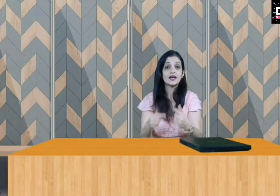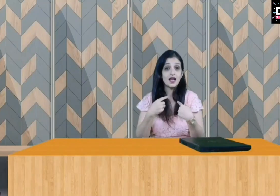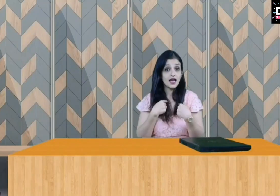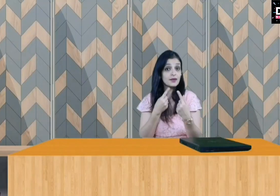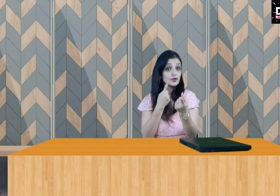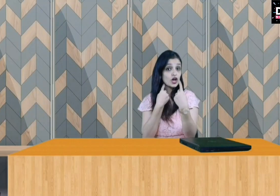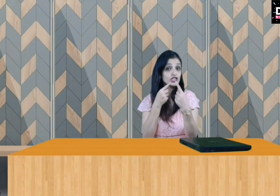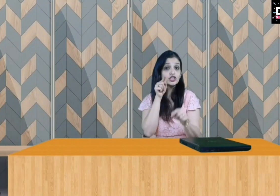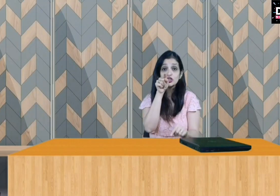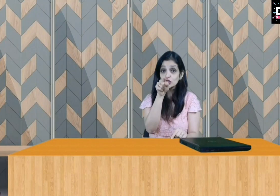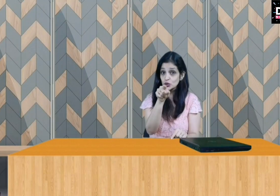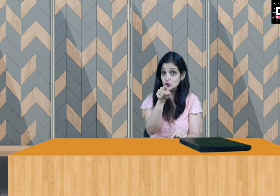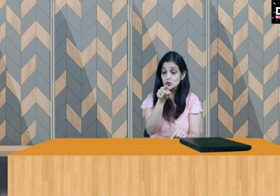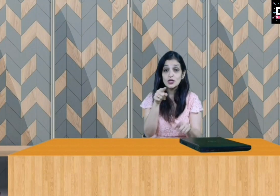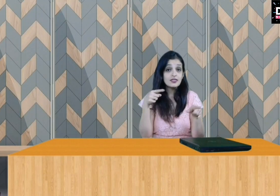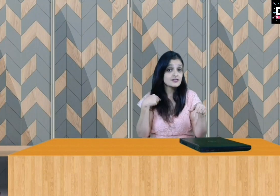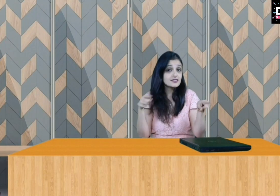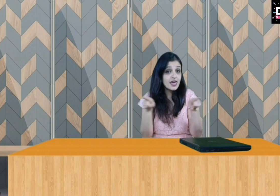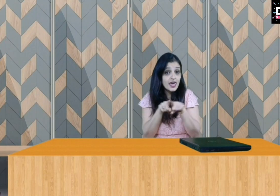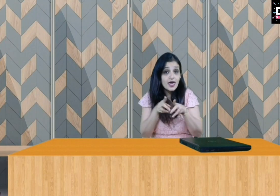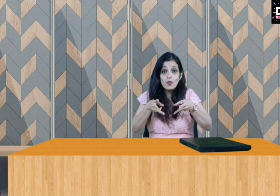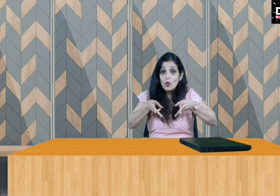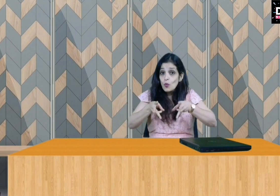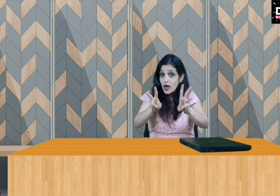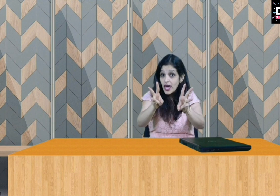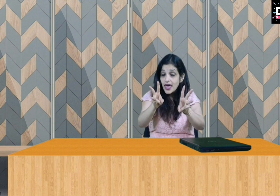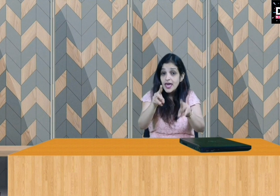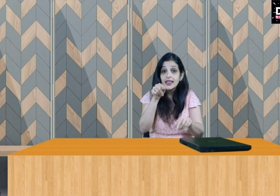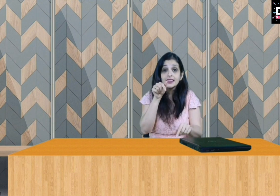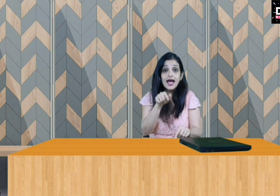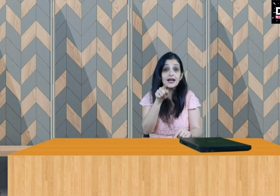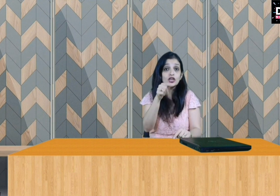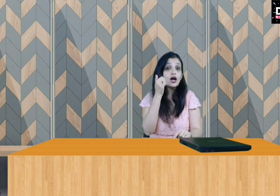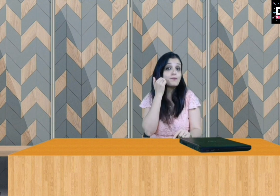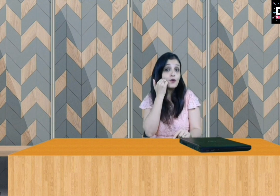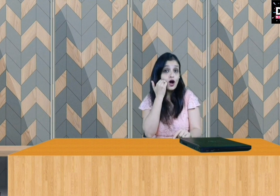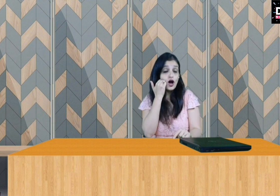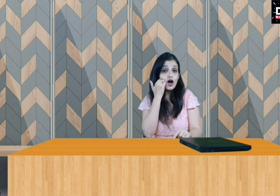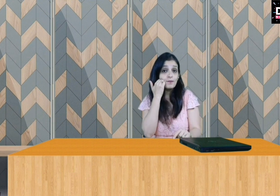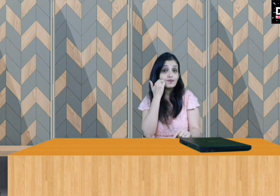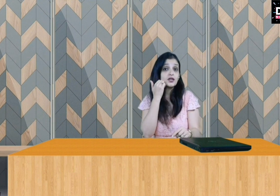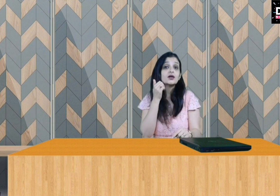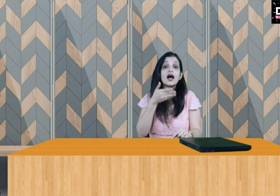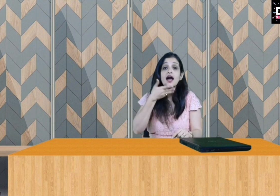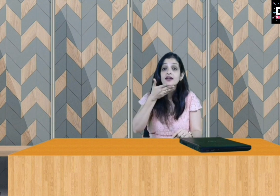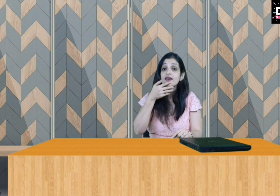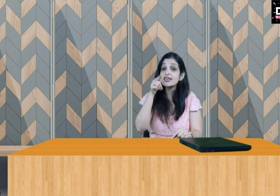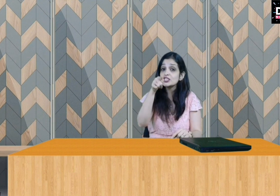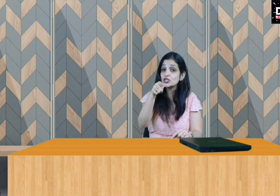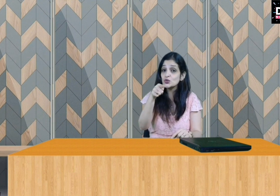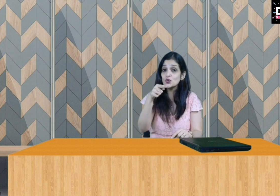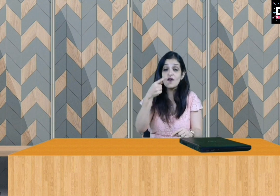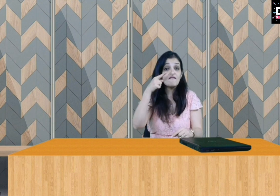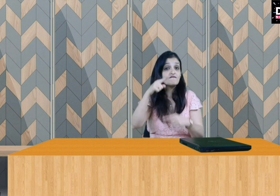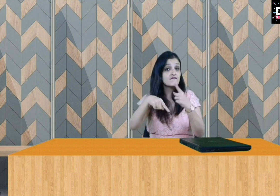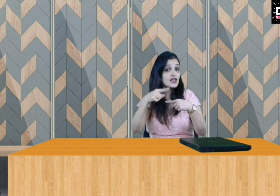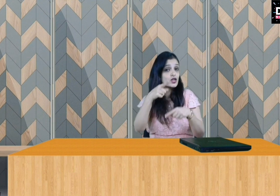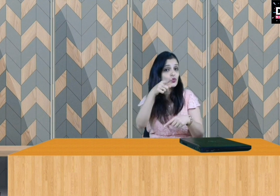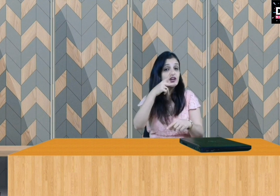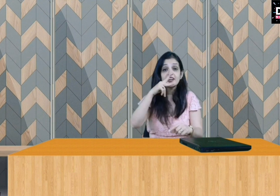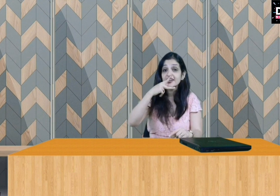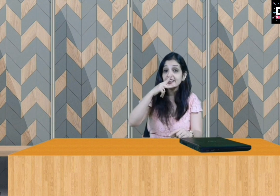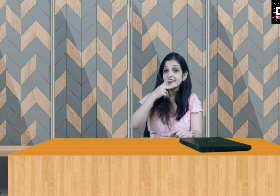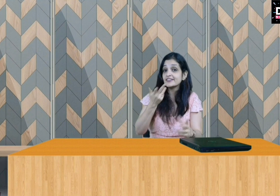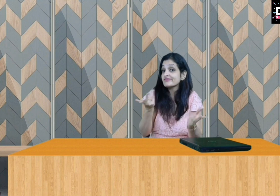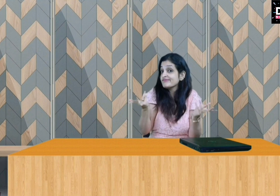I am talking the same way that your mom should have talked when you were a kid!